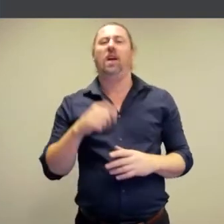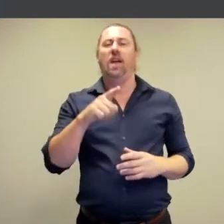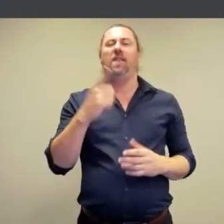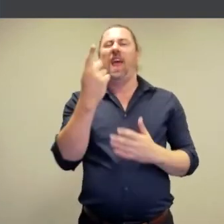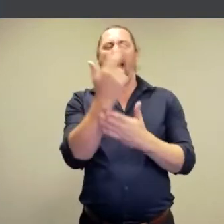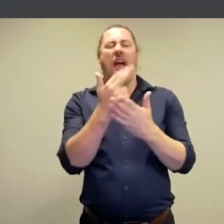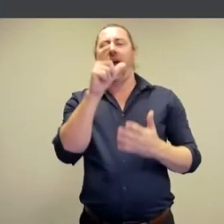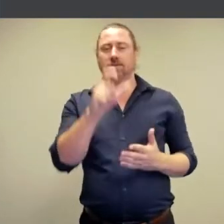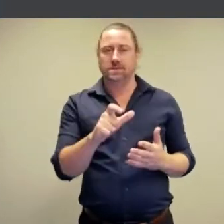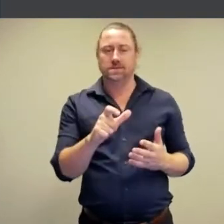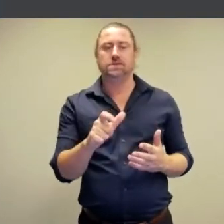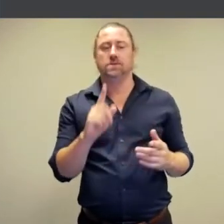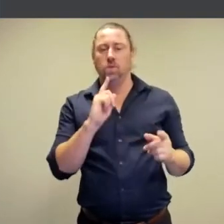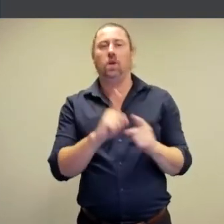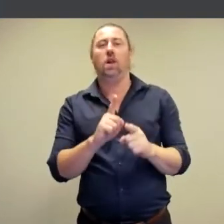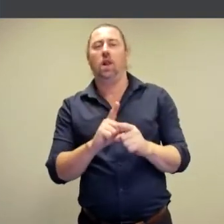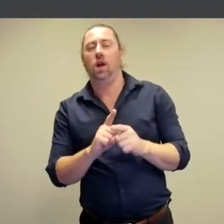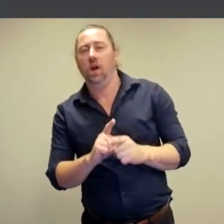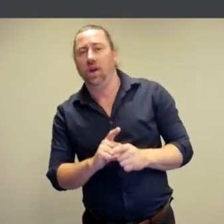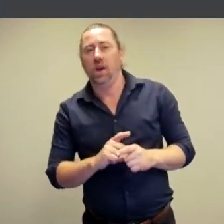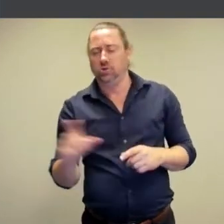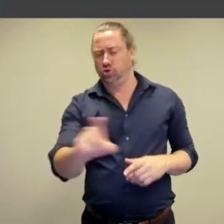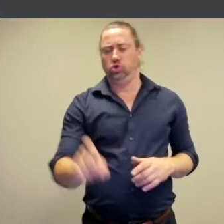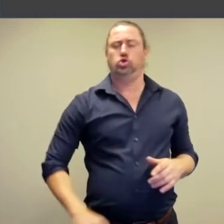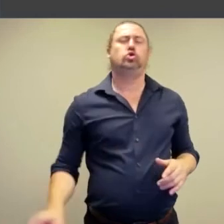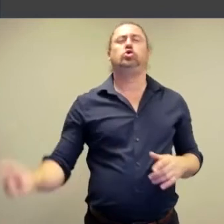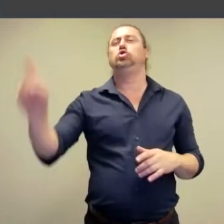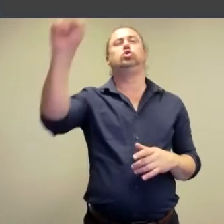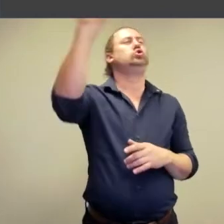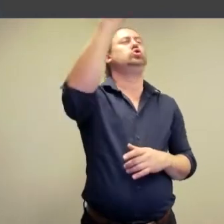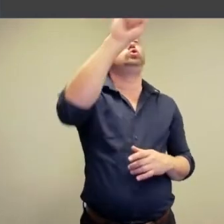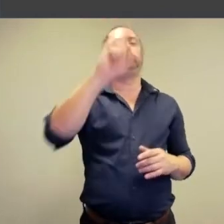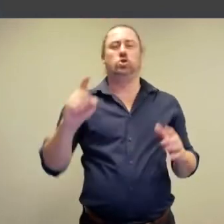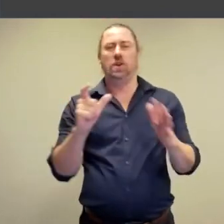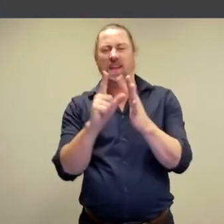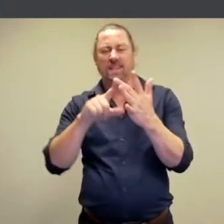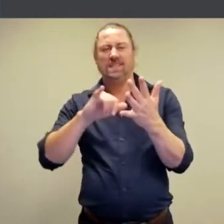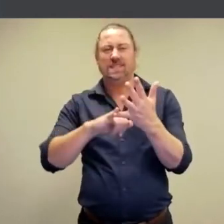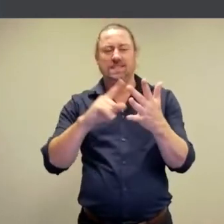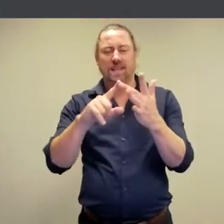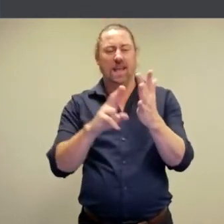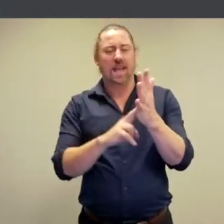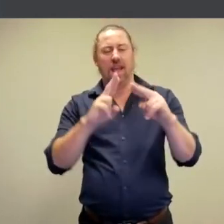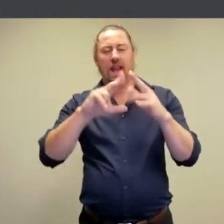would spray the entire space